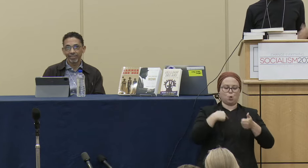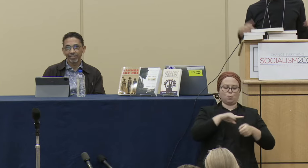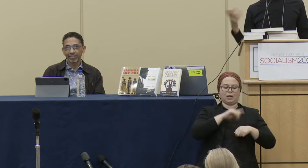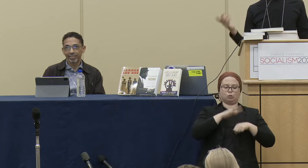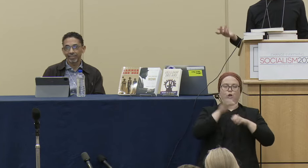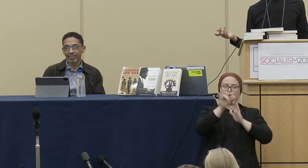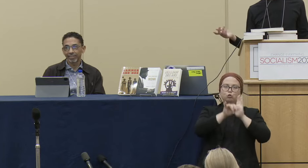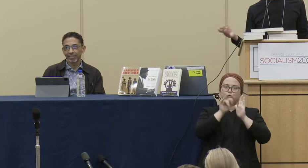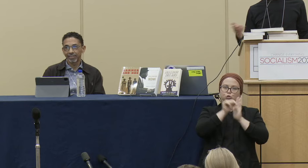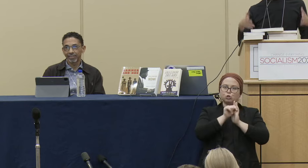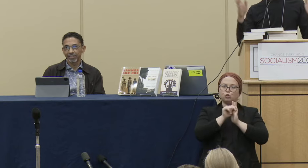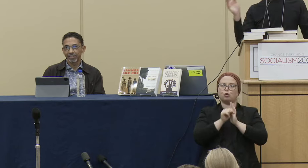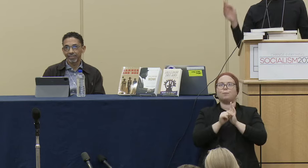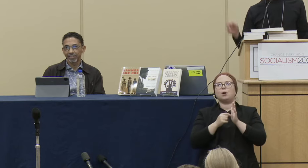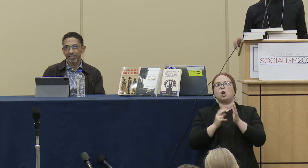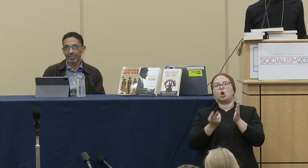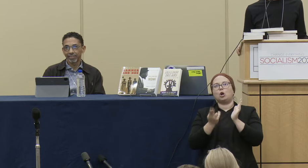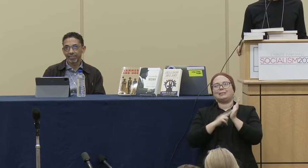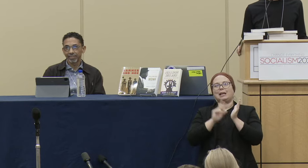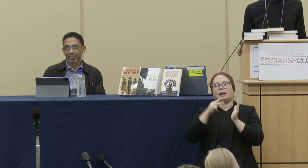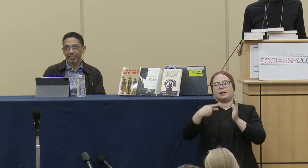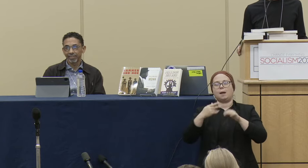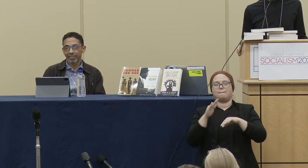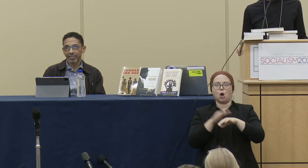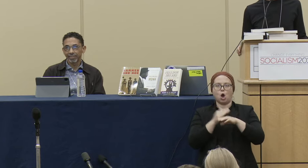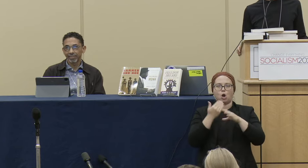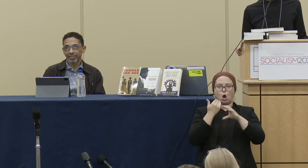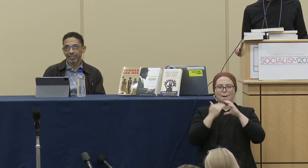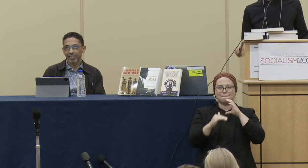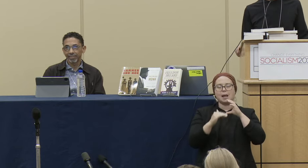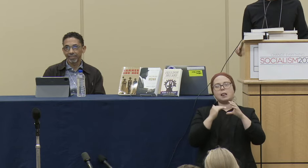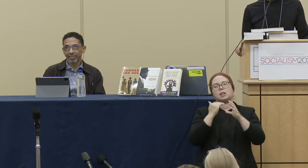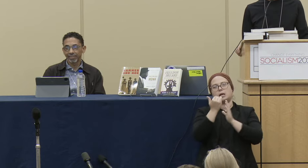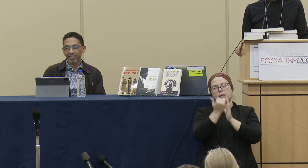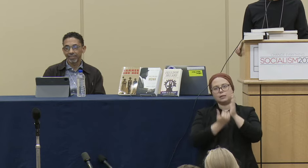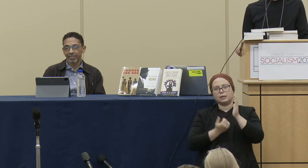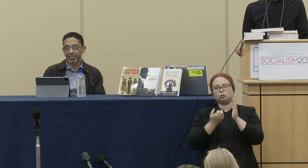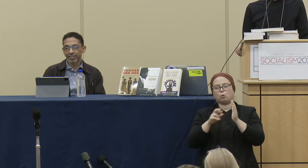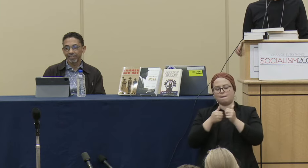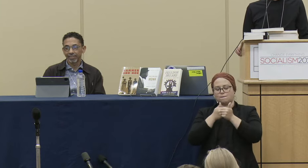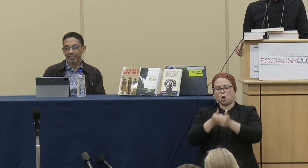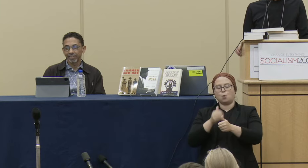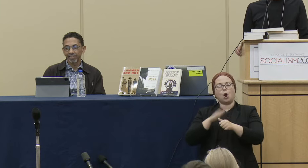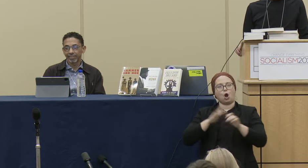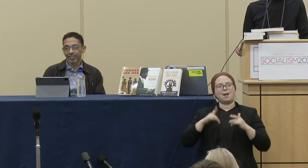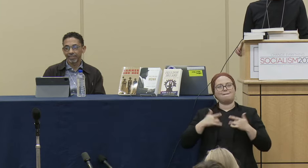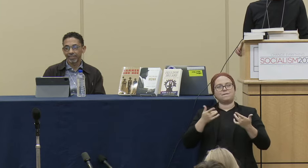YouTube, or signing up on our mailing list, or following us